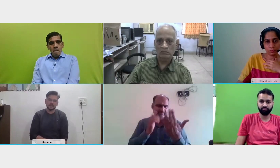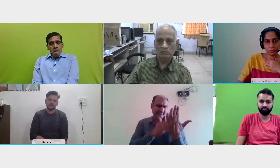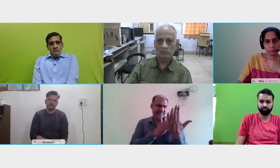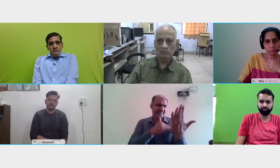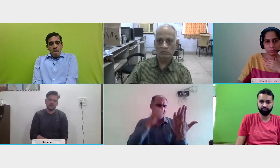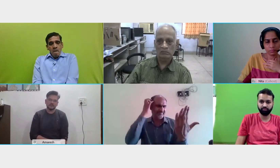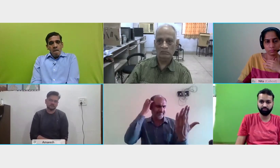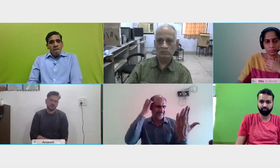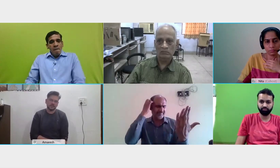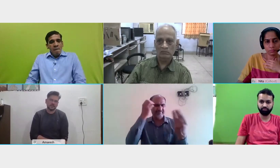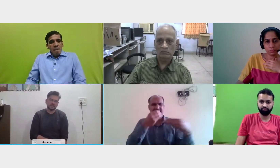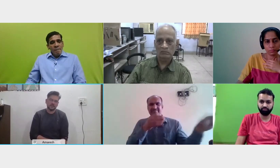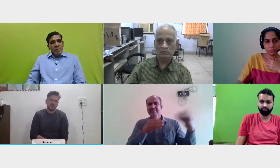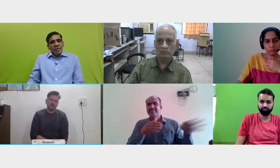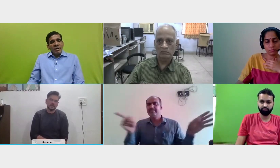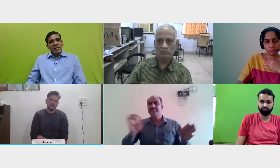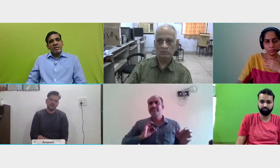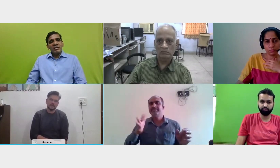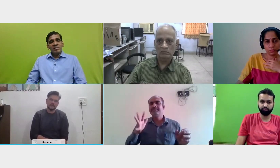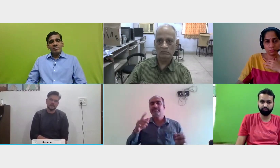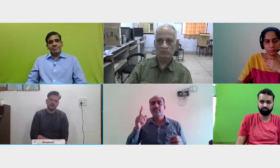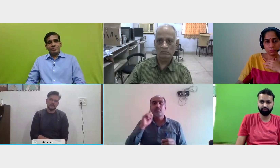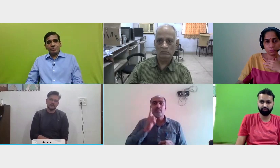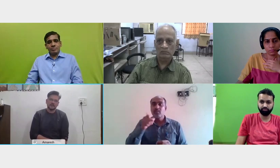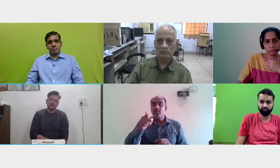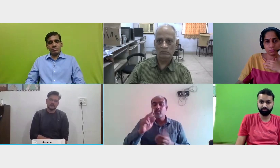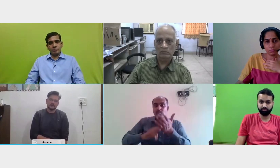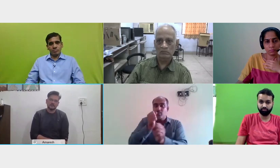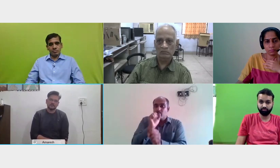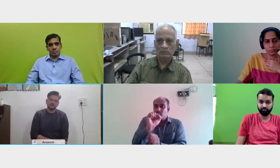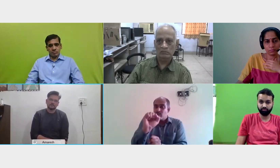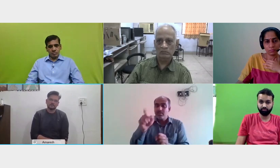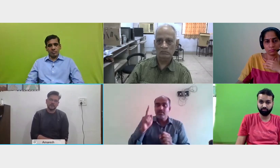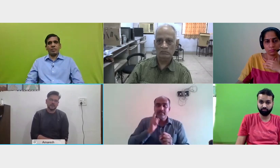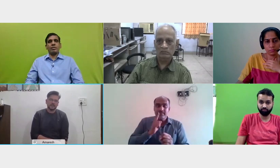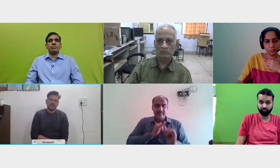actually made the resource but then get any people did not like it at all you know the